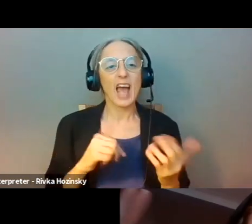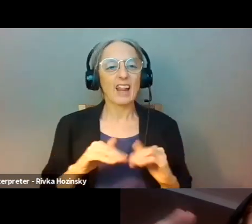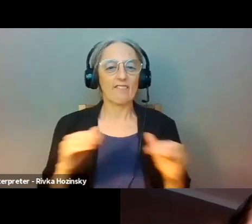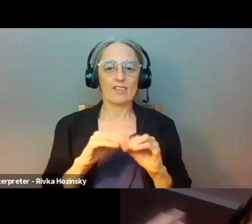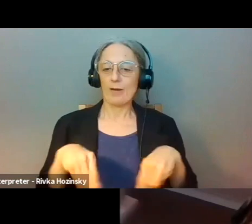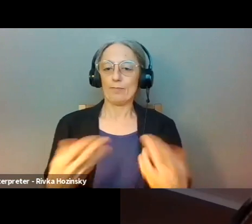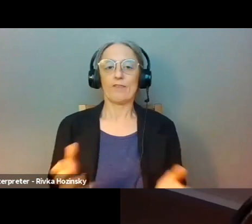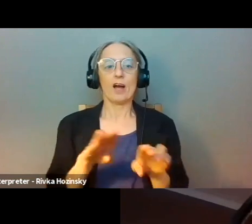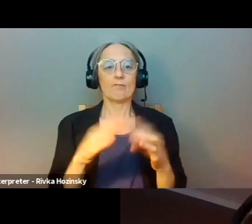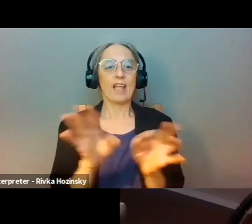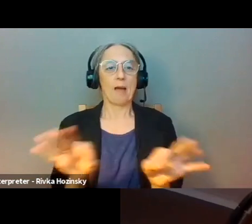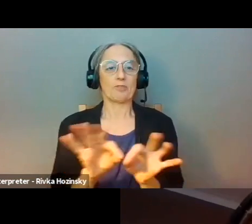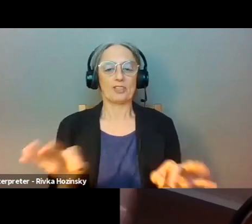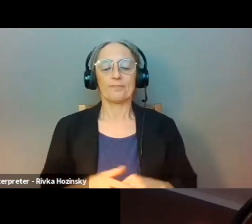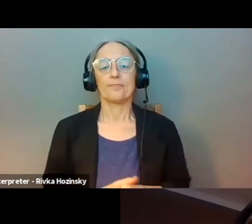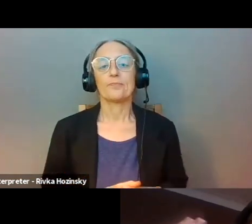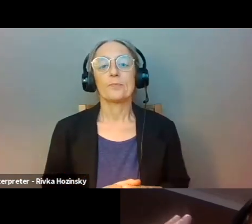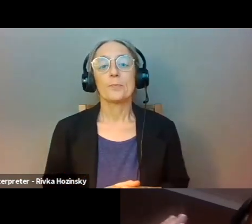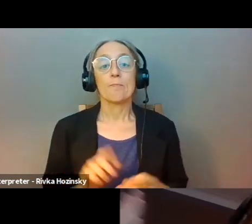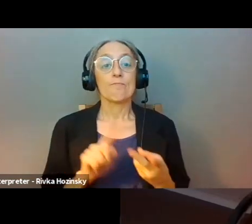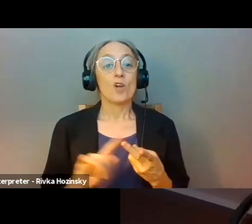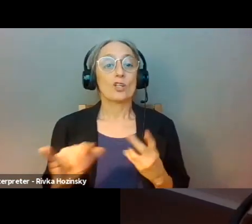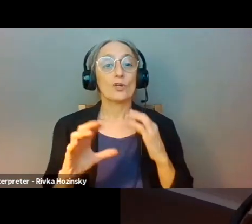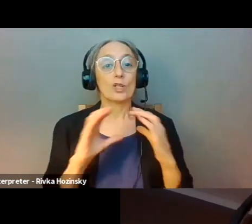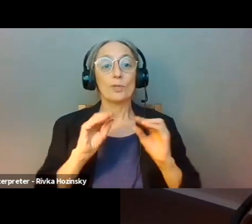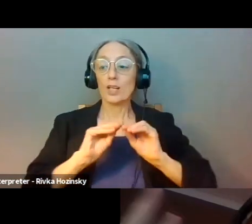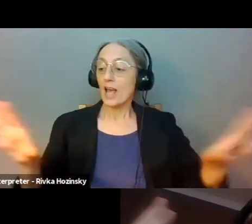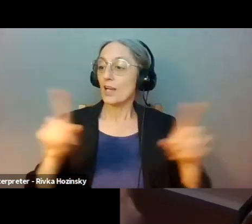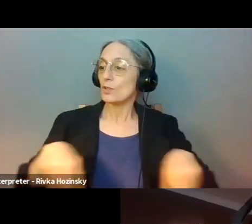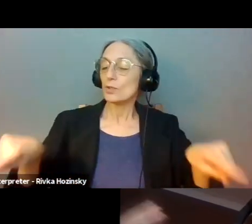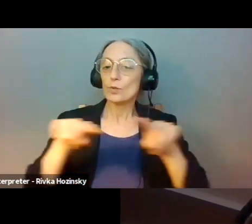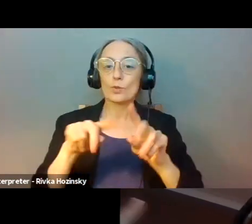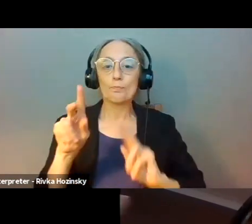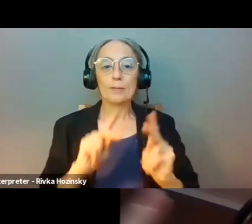Communicating out to your patrons, usually using e-blast, social media,